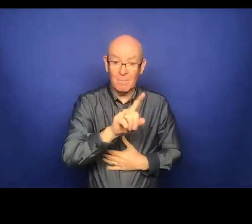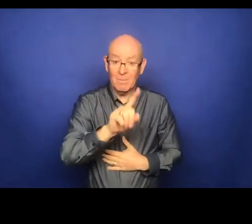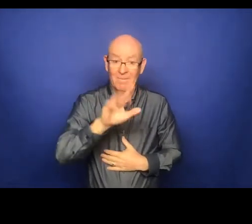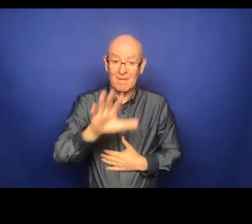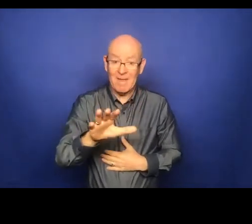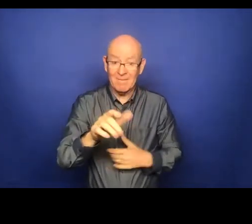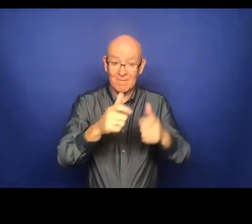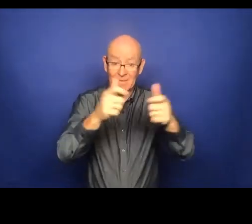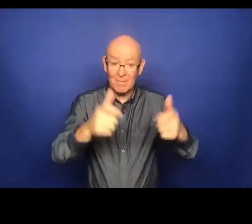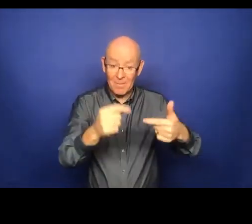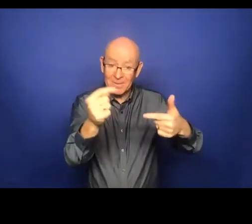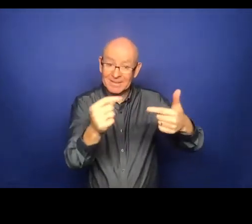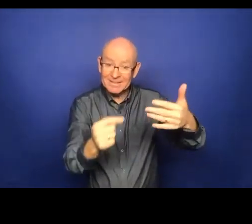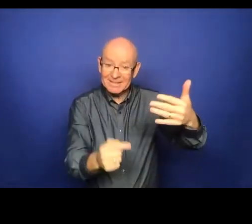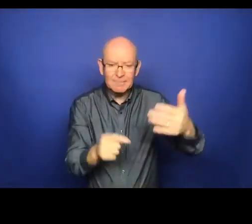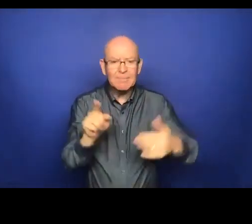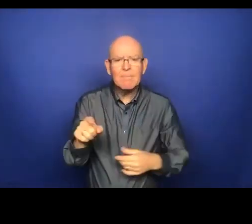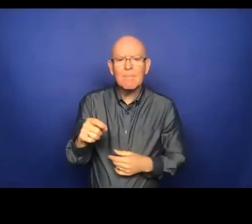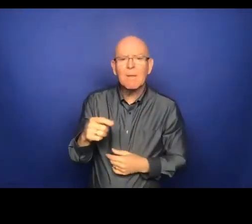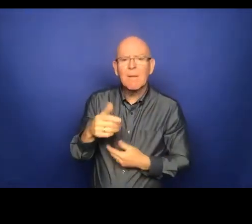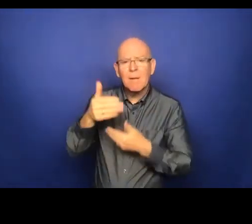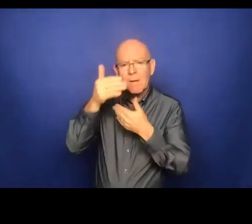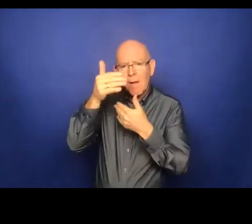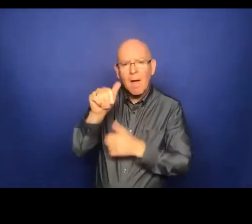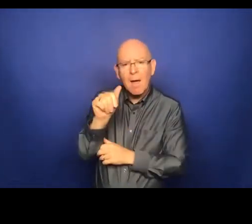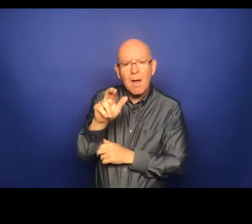, which is less than 50% of the